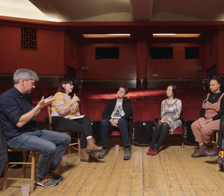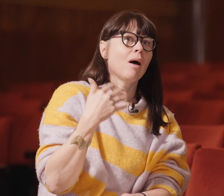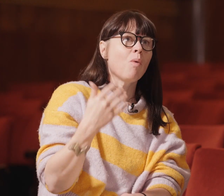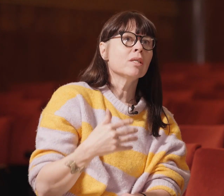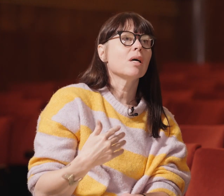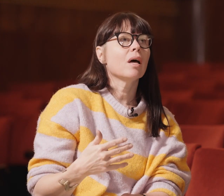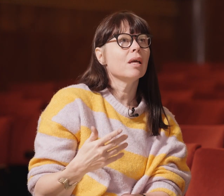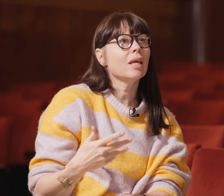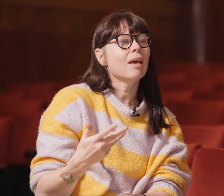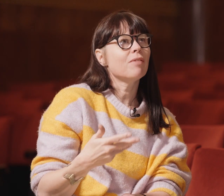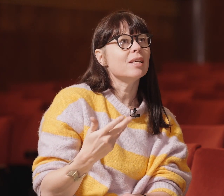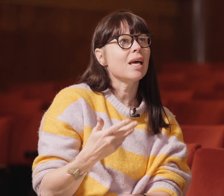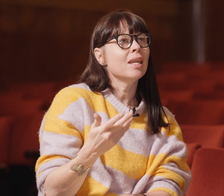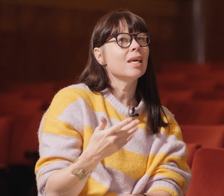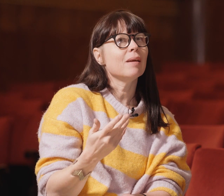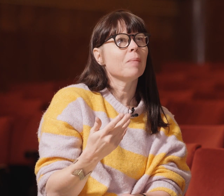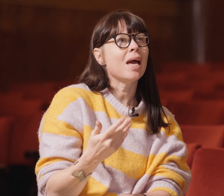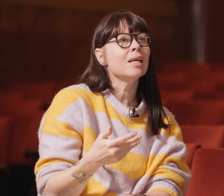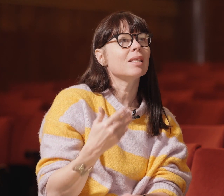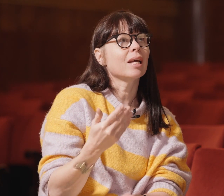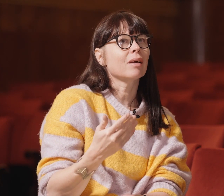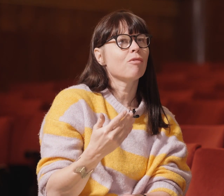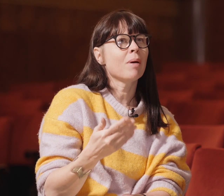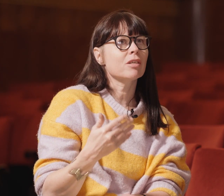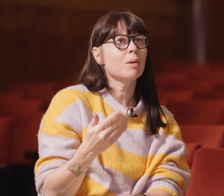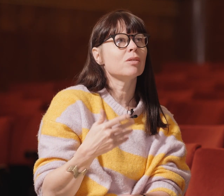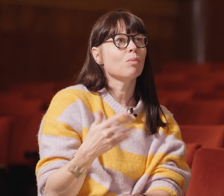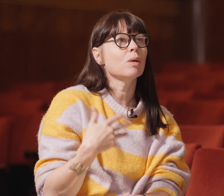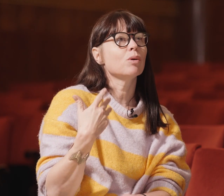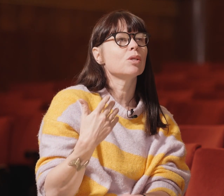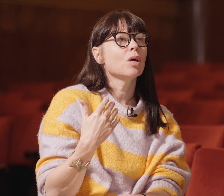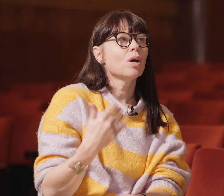And I wonder if there's anything from our experience that we would...